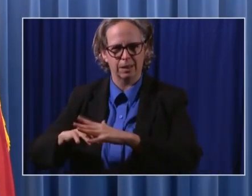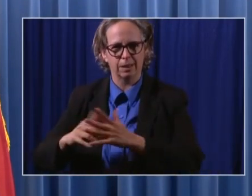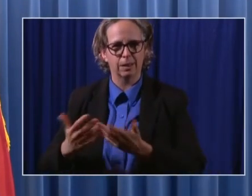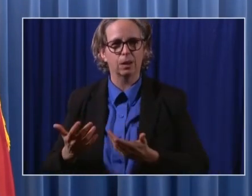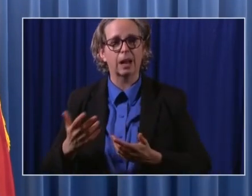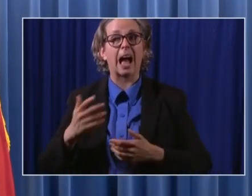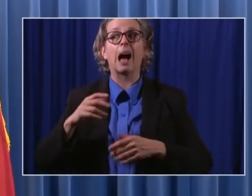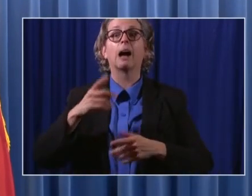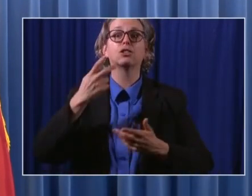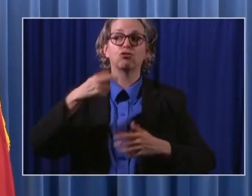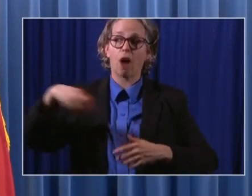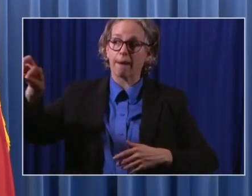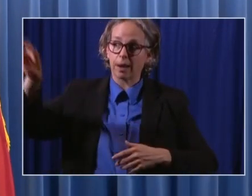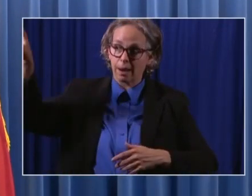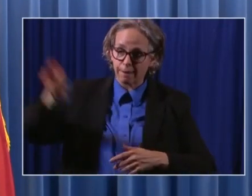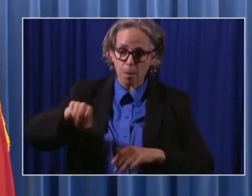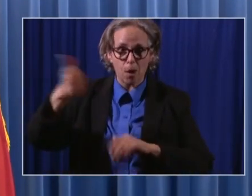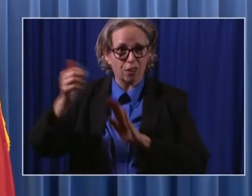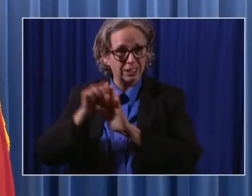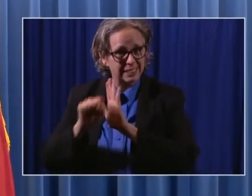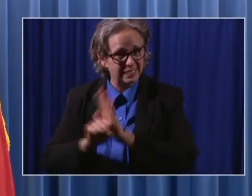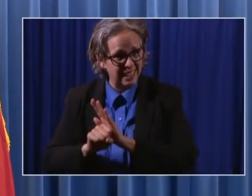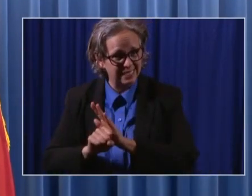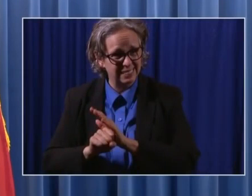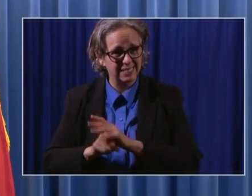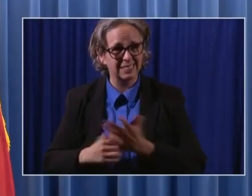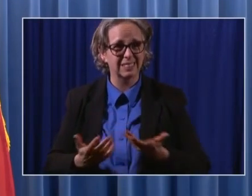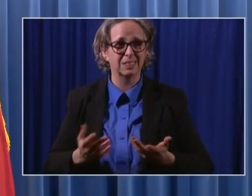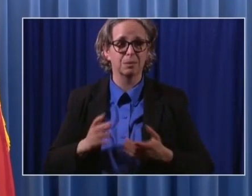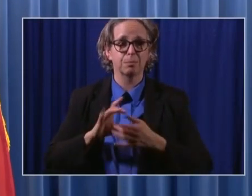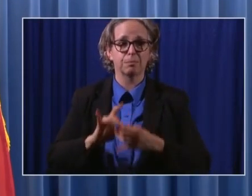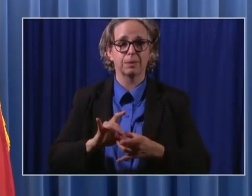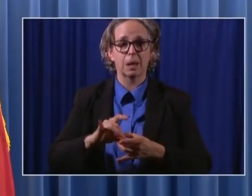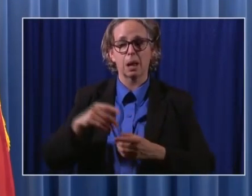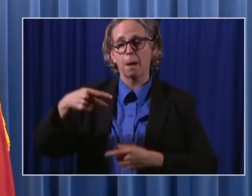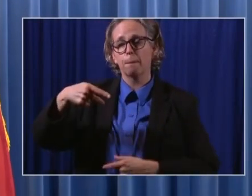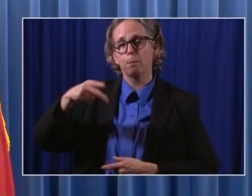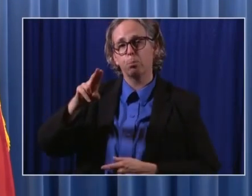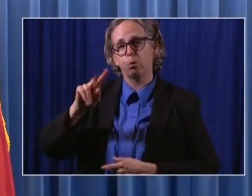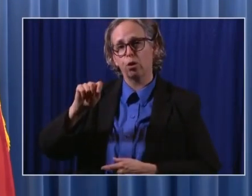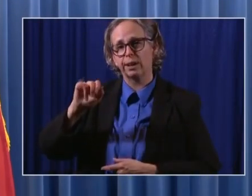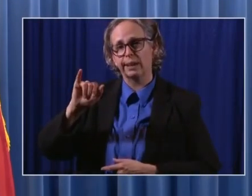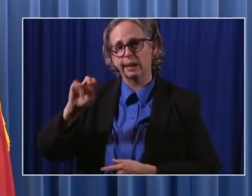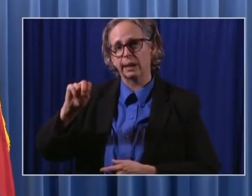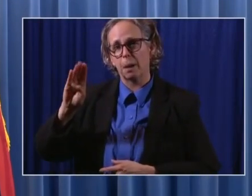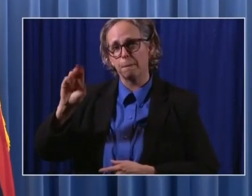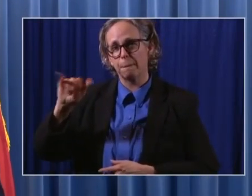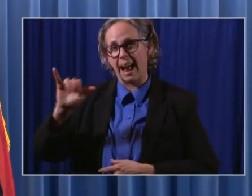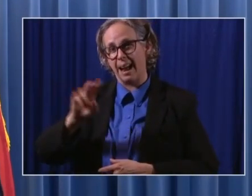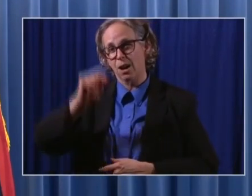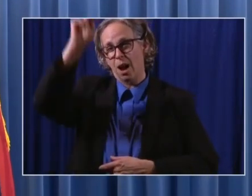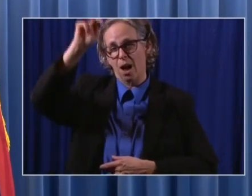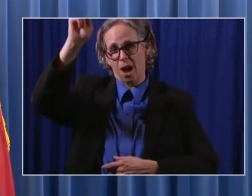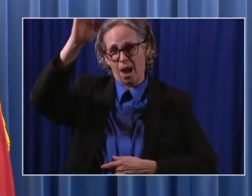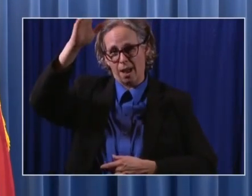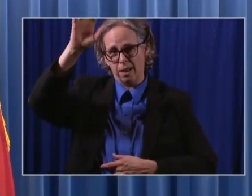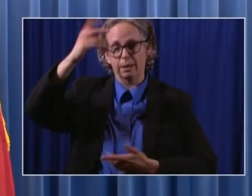GRADUATION PARTIES, WEDDINGS, OTHER GROUP GATHERINGS AND OUT- OF-STATE TRAVEL. ADDITIONALLY, SOME CASES CAN BE